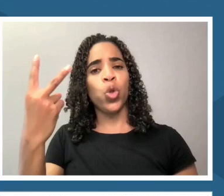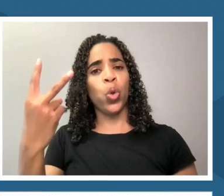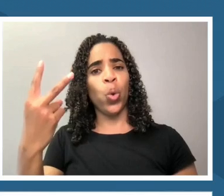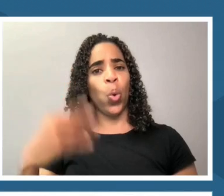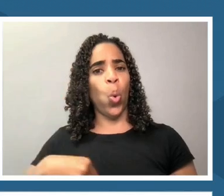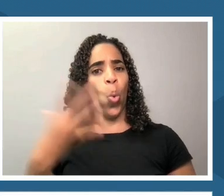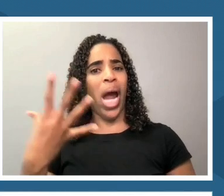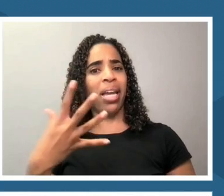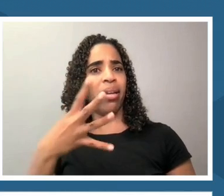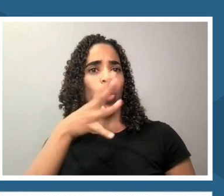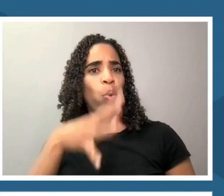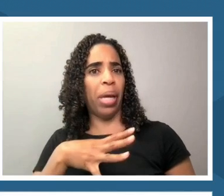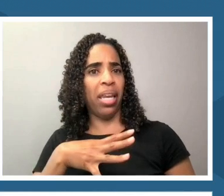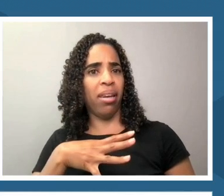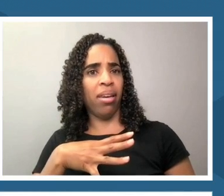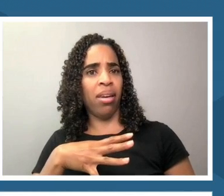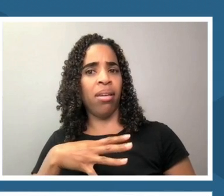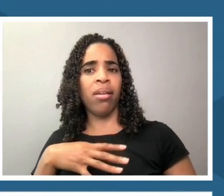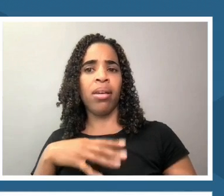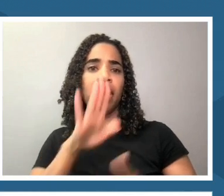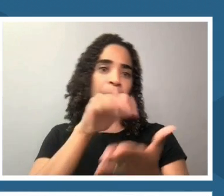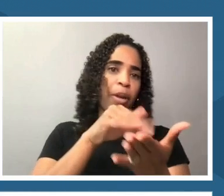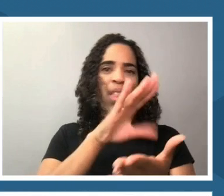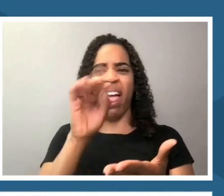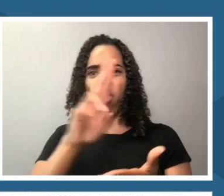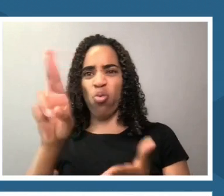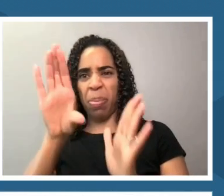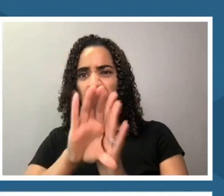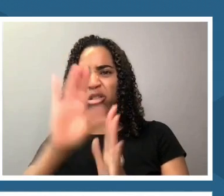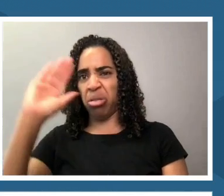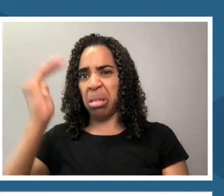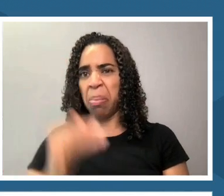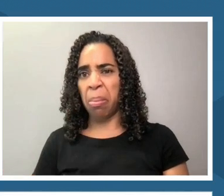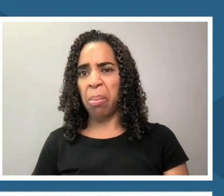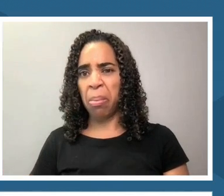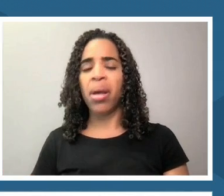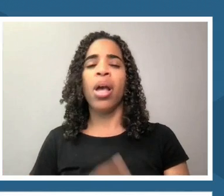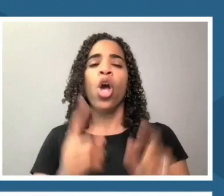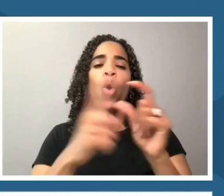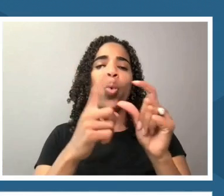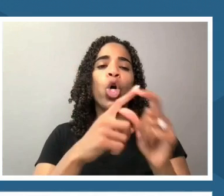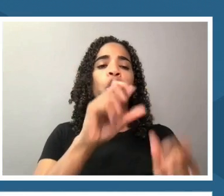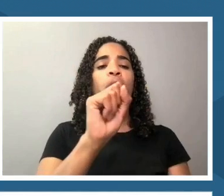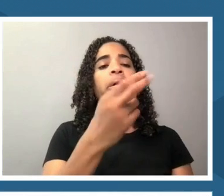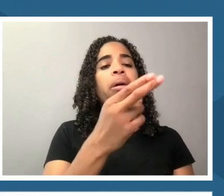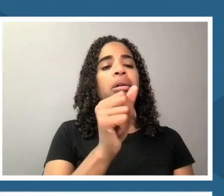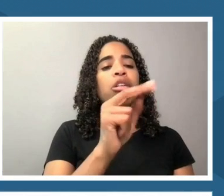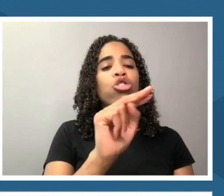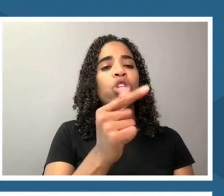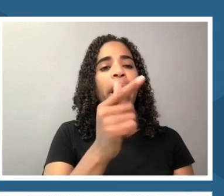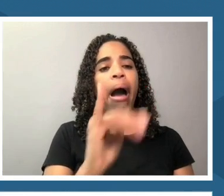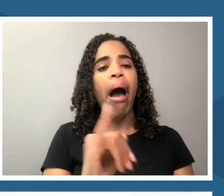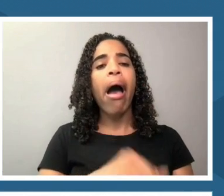in the middle and the right image um i also see words like shanghai